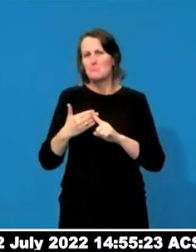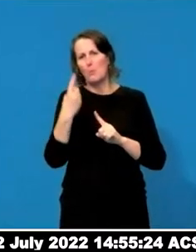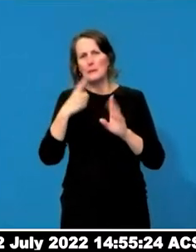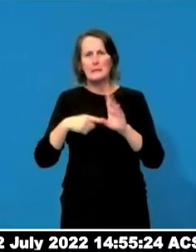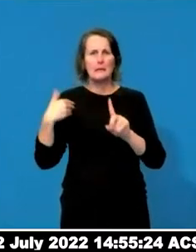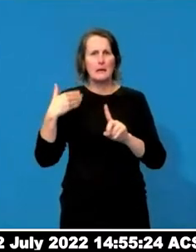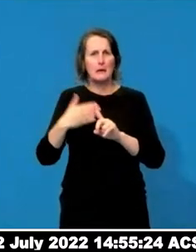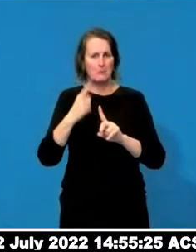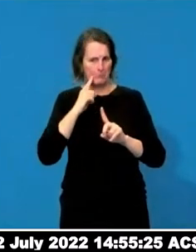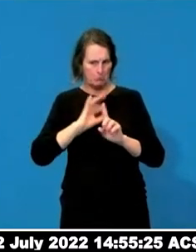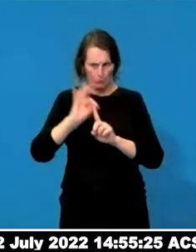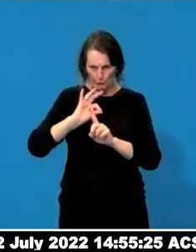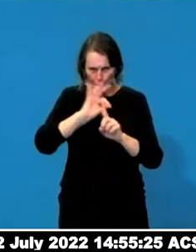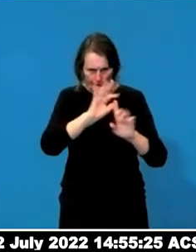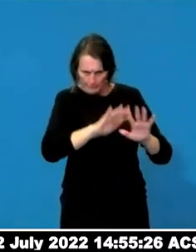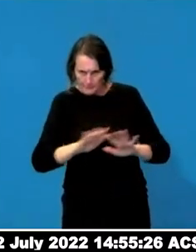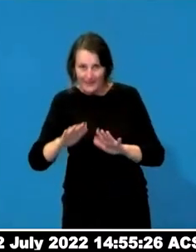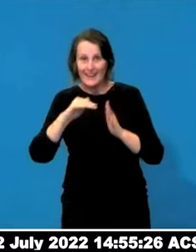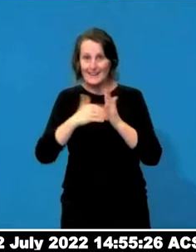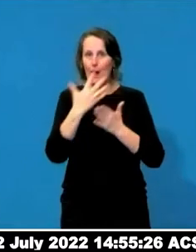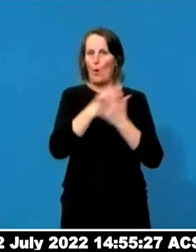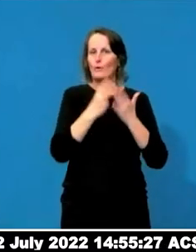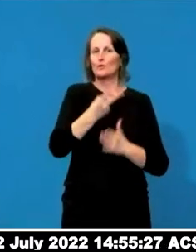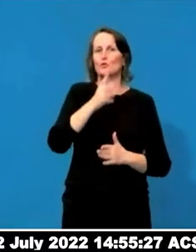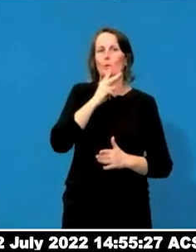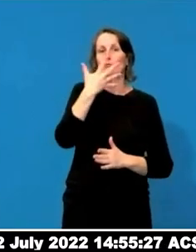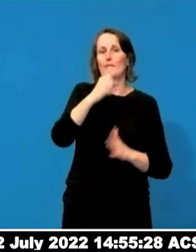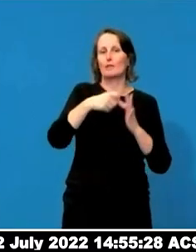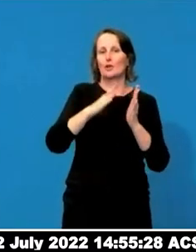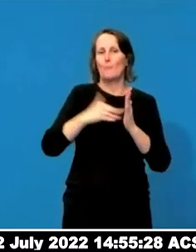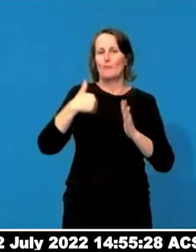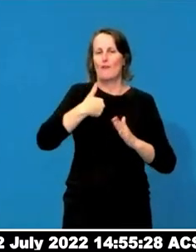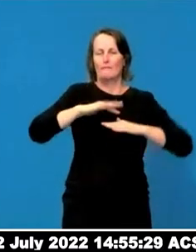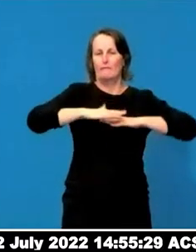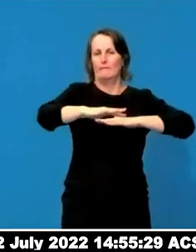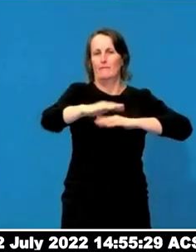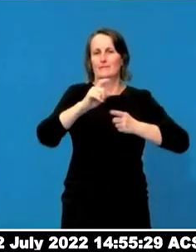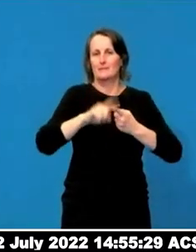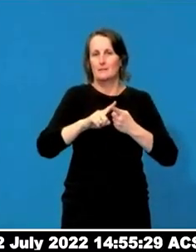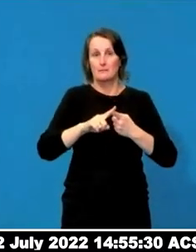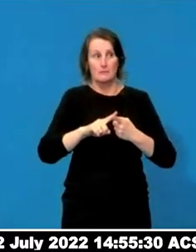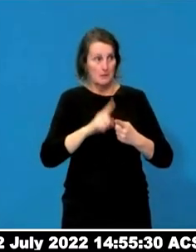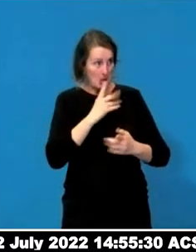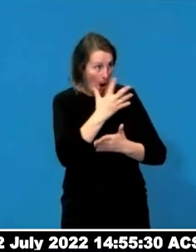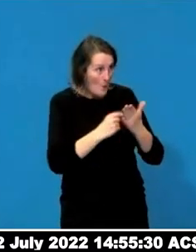I believe there's only 250km left of unsealed road. Did you say only 250km?